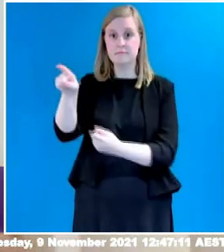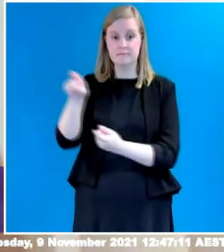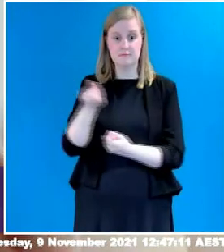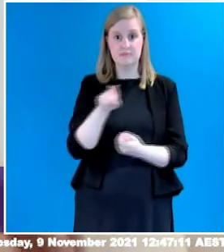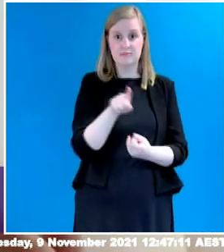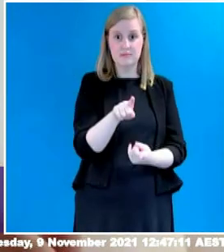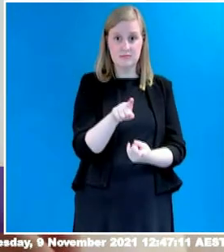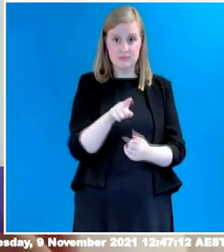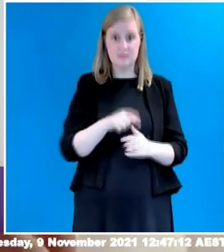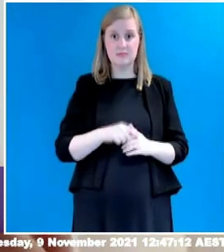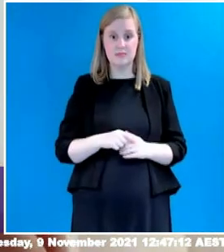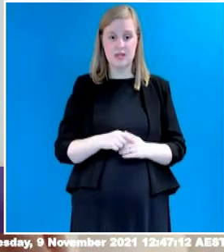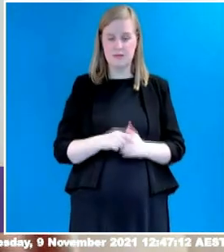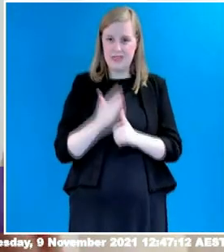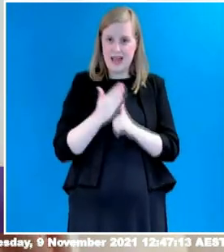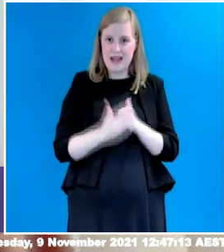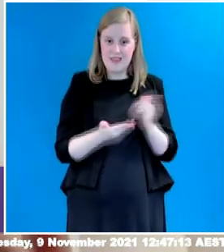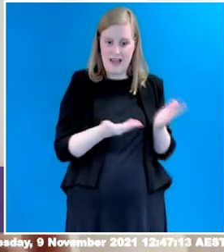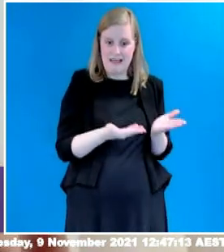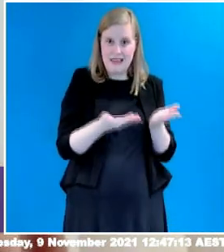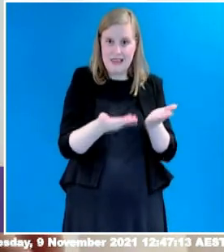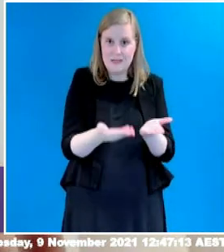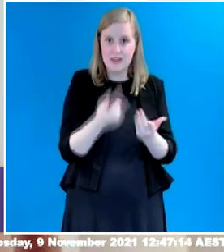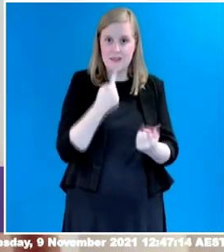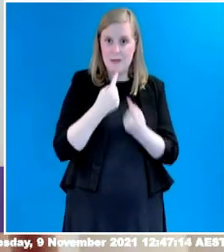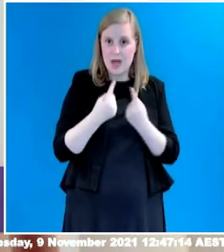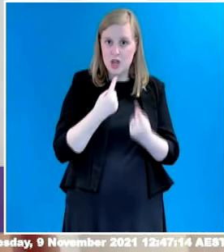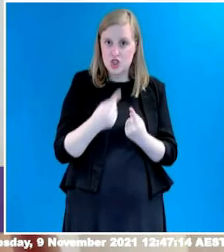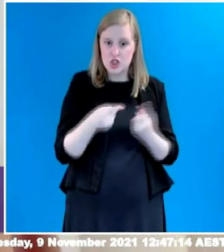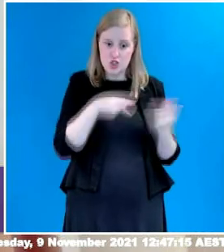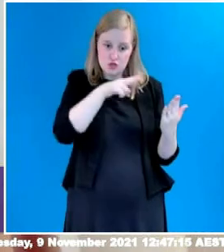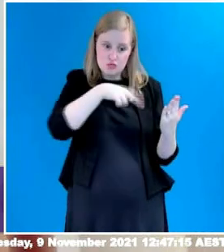information they need to be able to participate in the board equally.